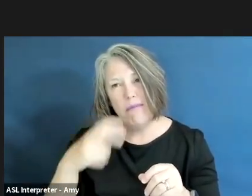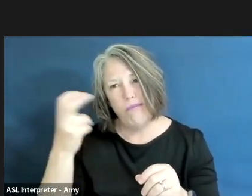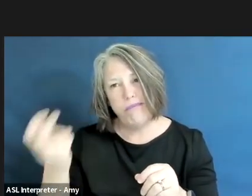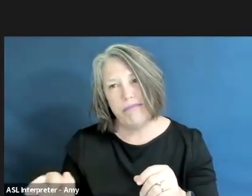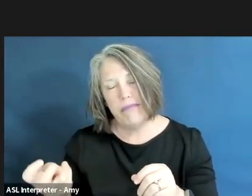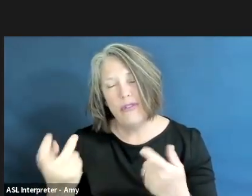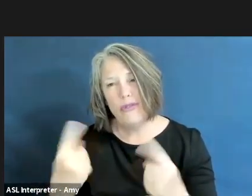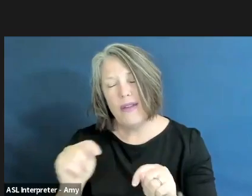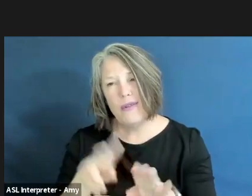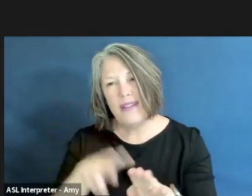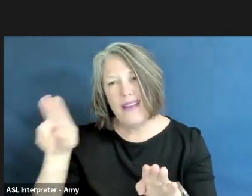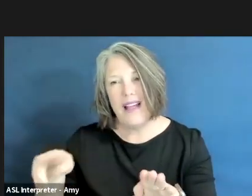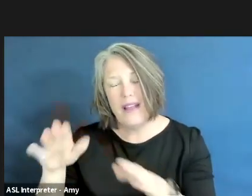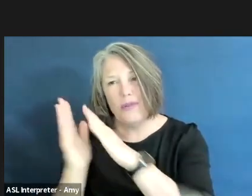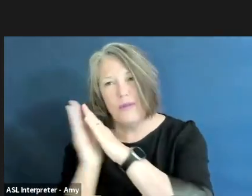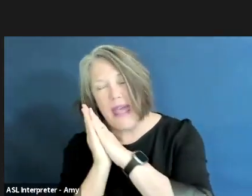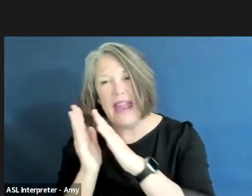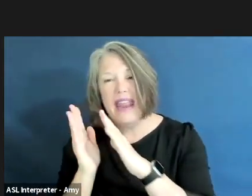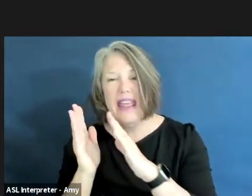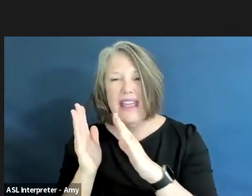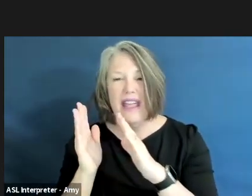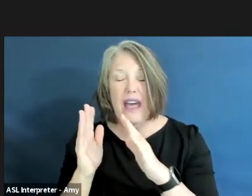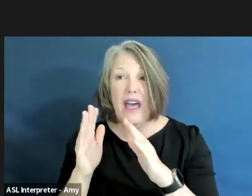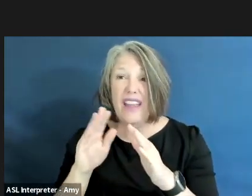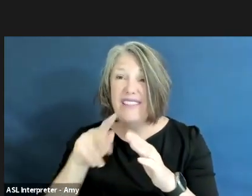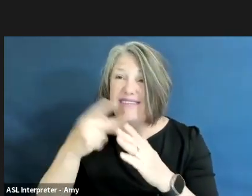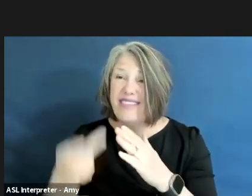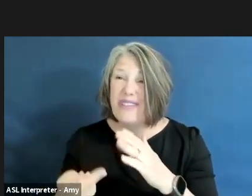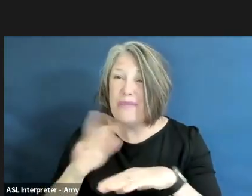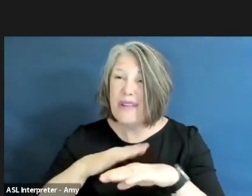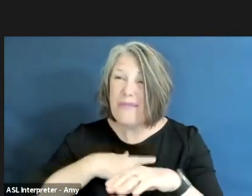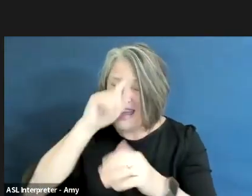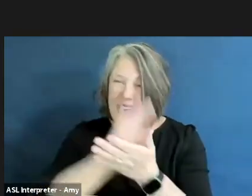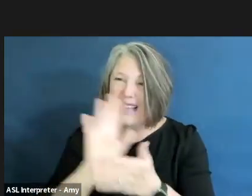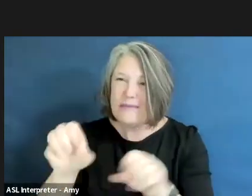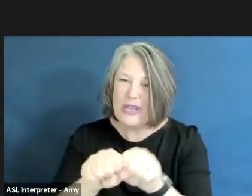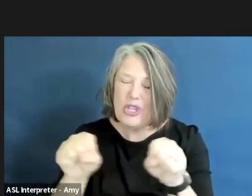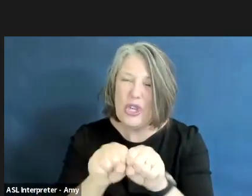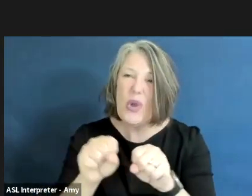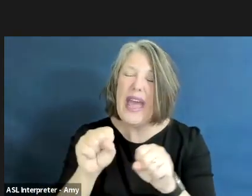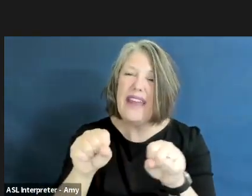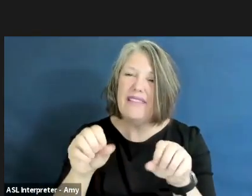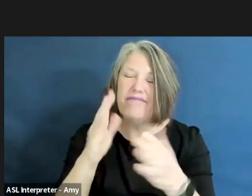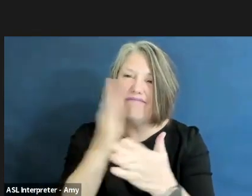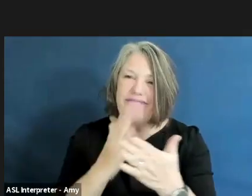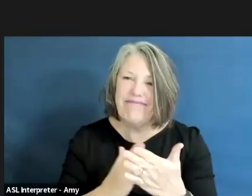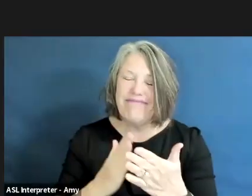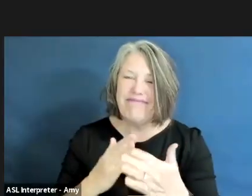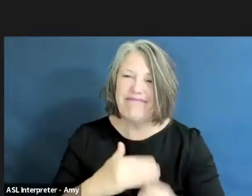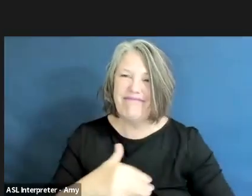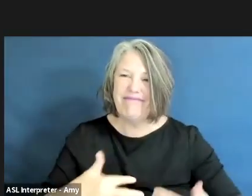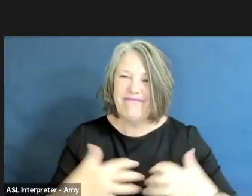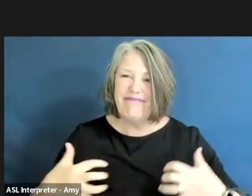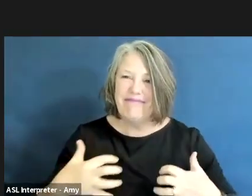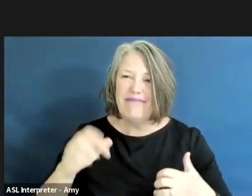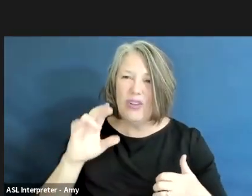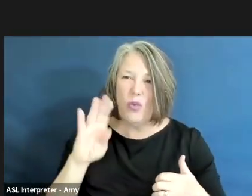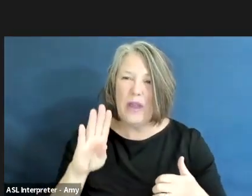My rib cracked. Rib/ribs. I was in level ten pain.